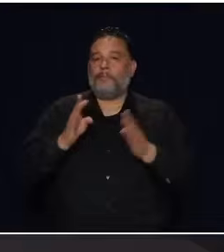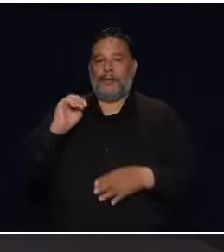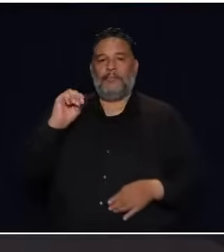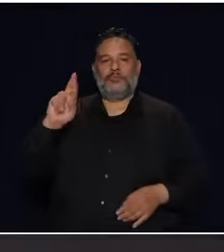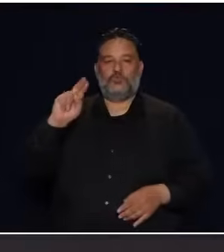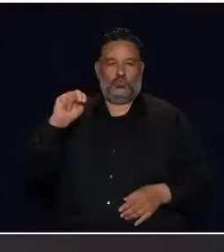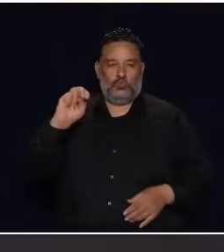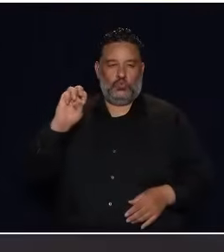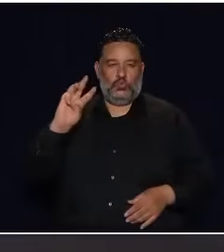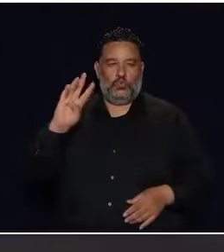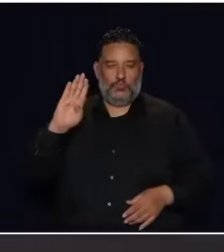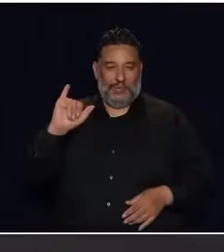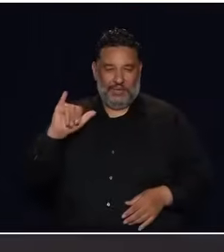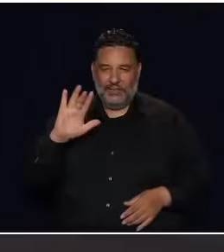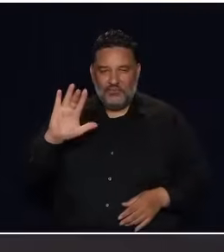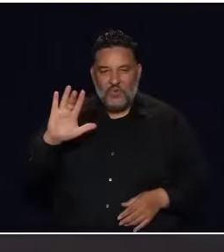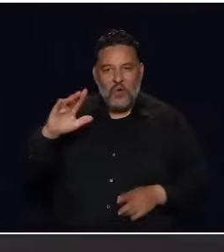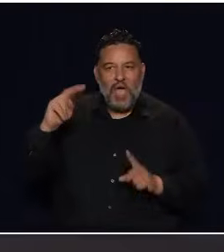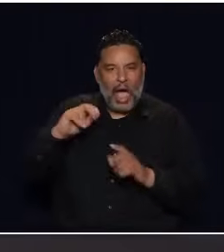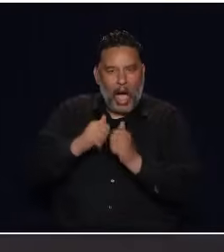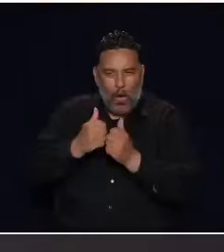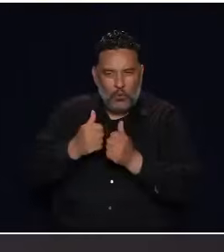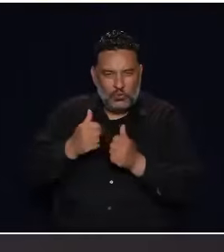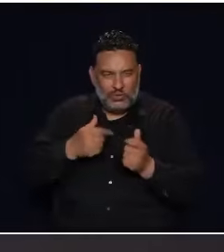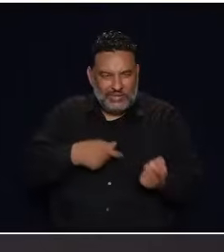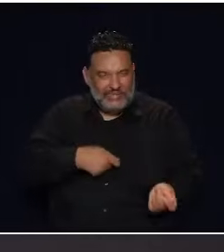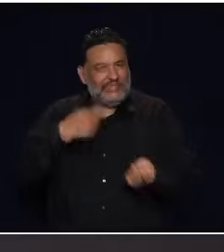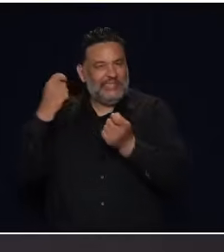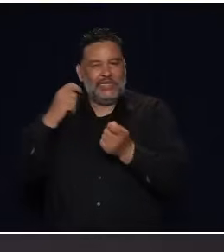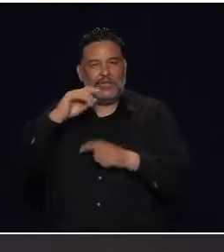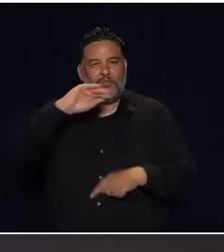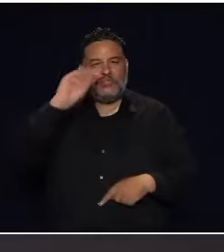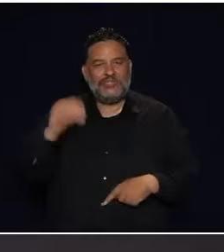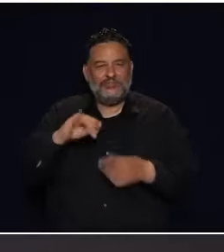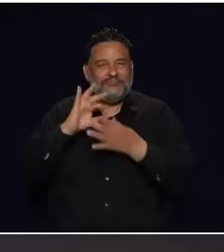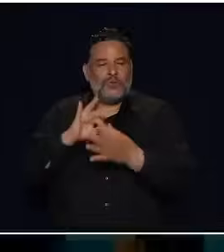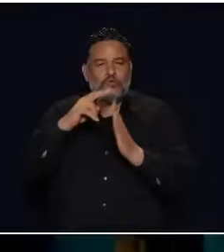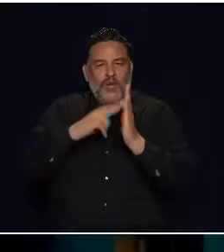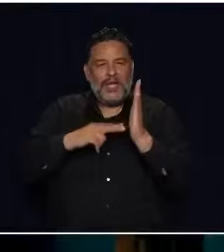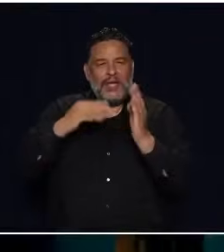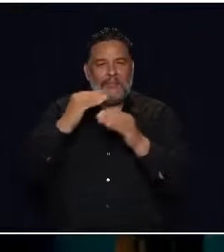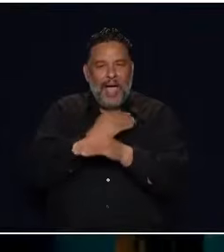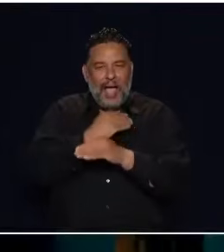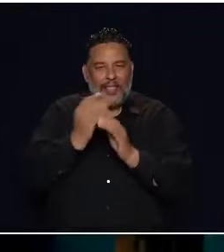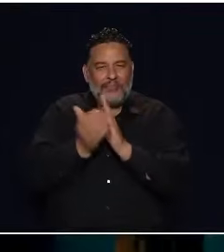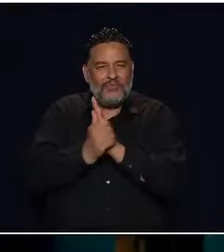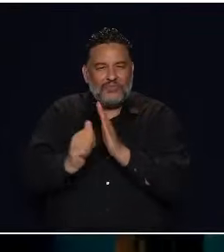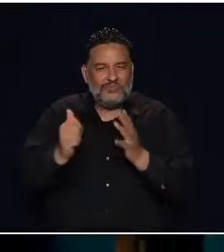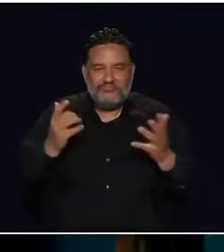AND MR. NEWBY, YOU THOUGHTS ON HOW WE CAN BRING SOME OF THOSE PERCENTAGES UP, ESPECIALLY